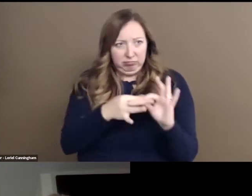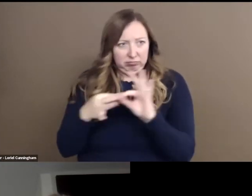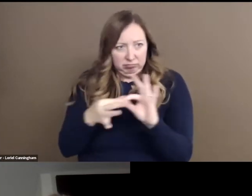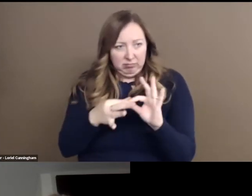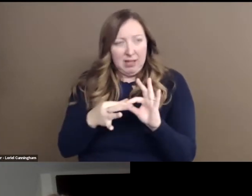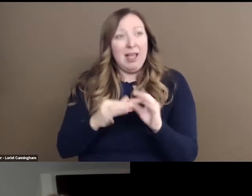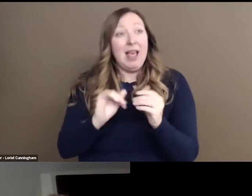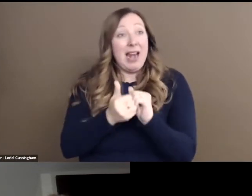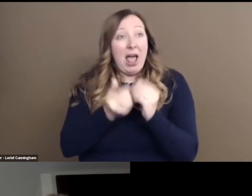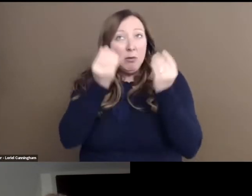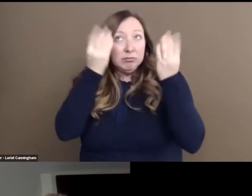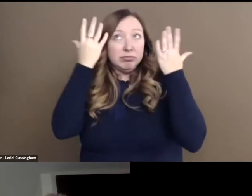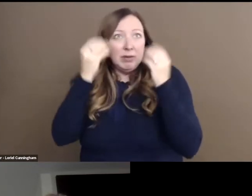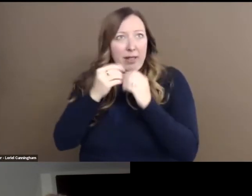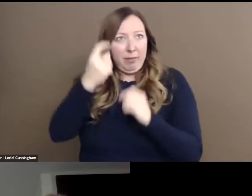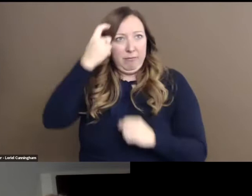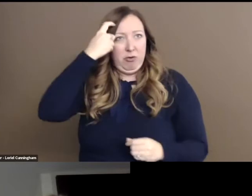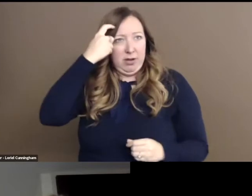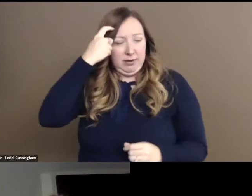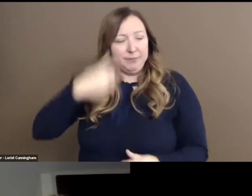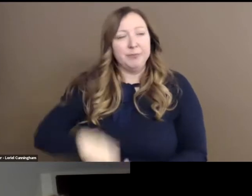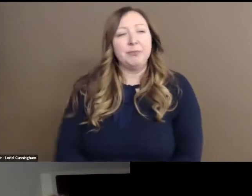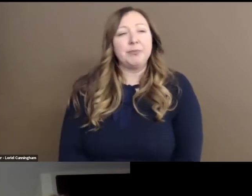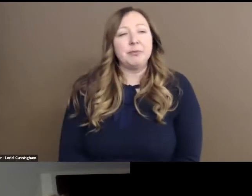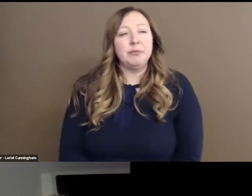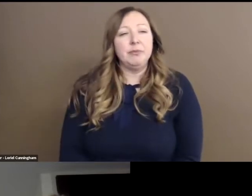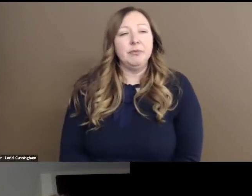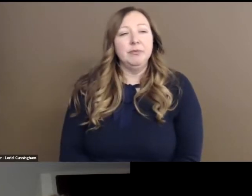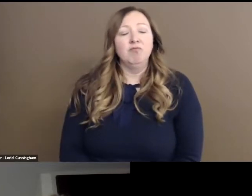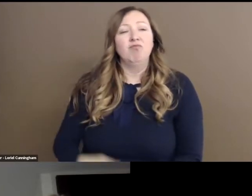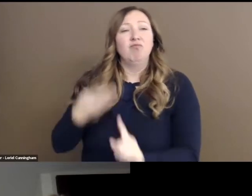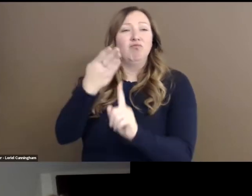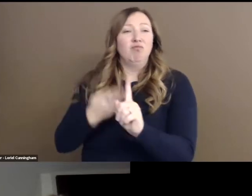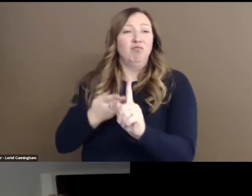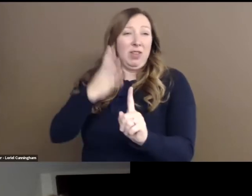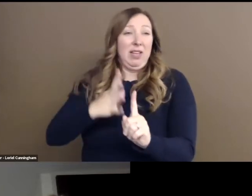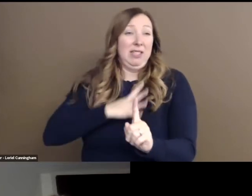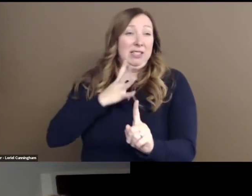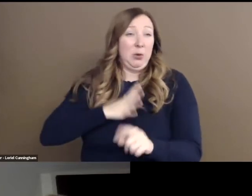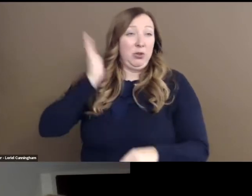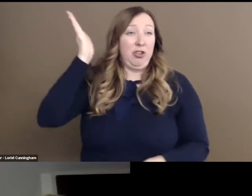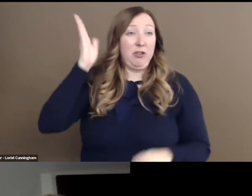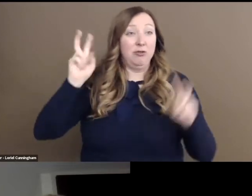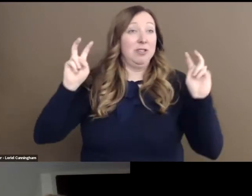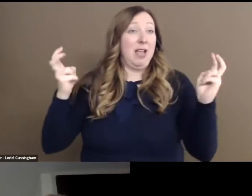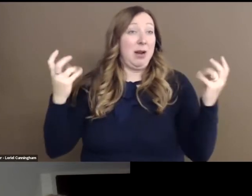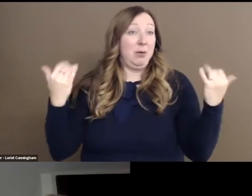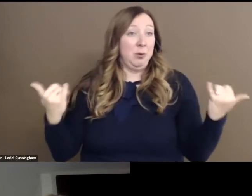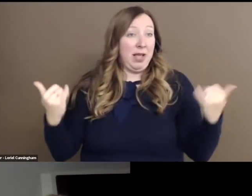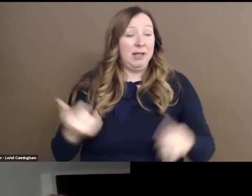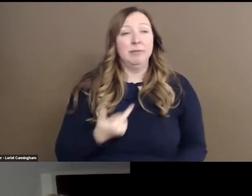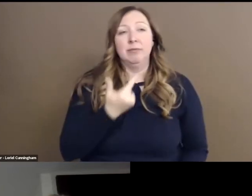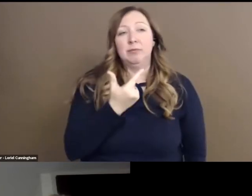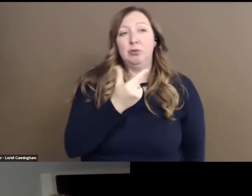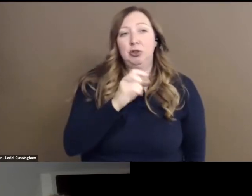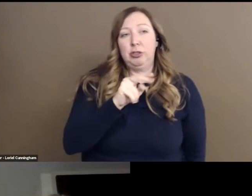and brain dr landau's distinguished lecture title